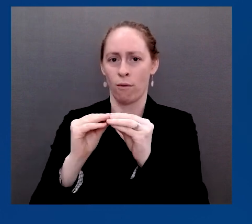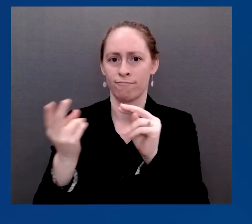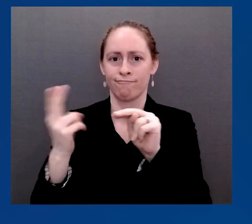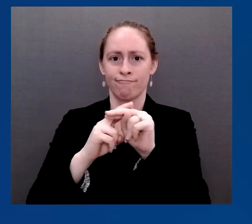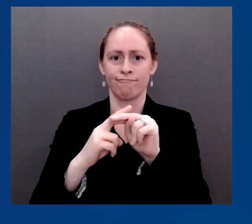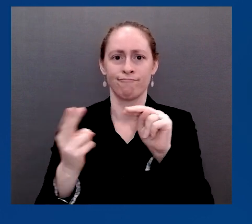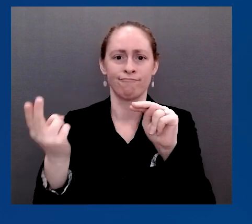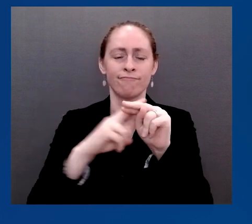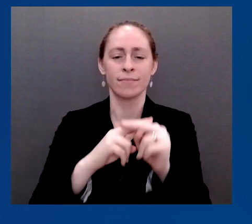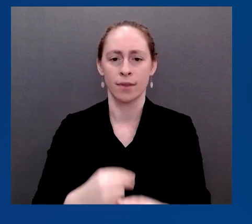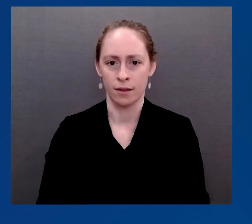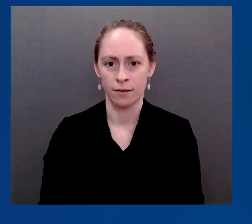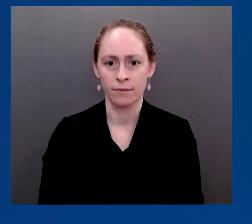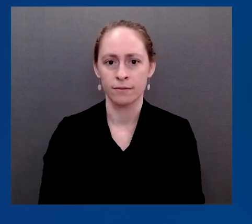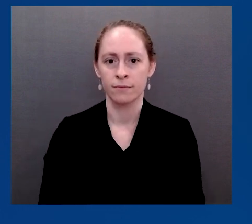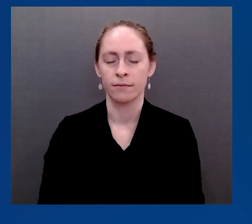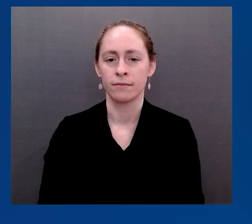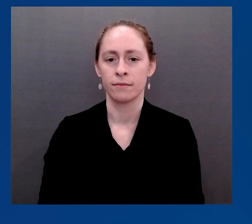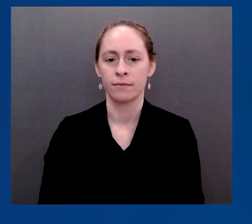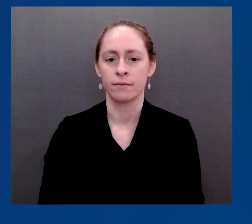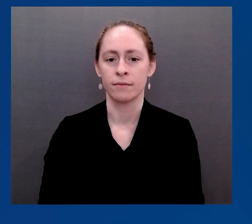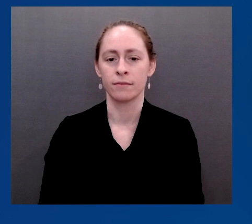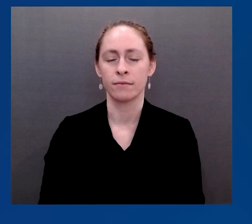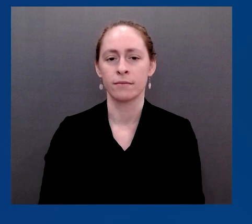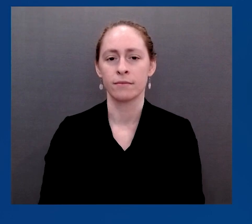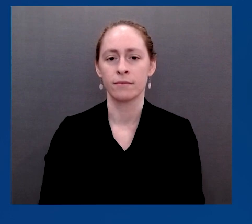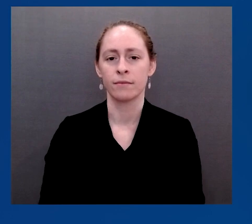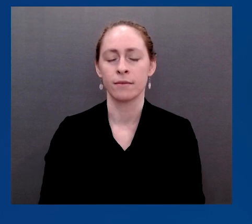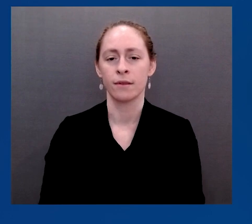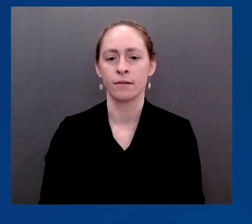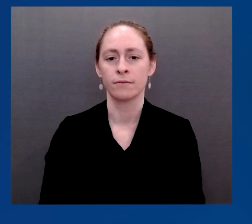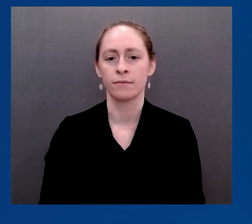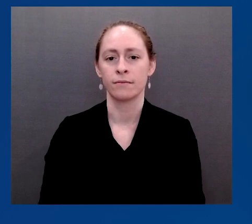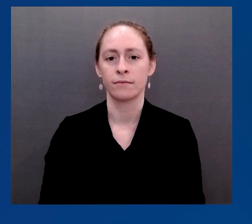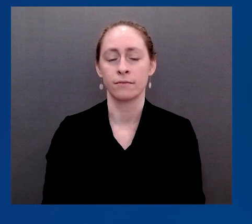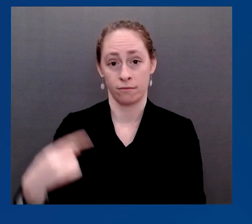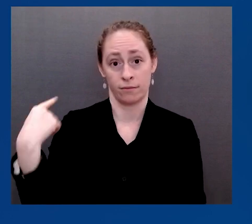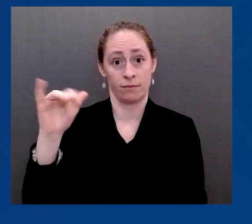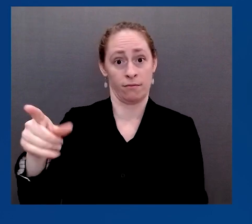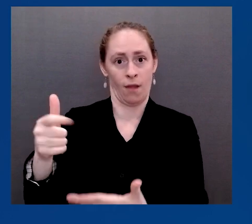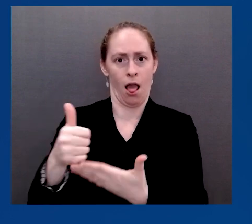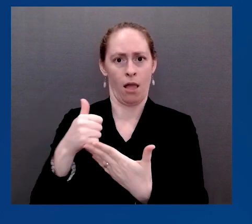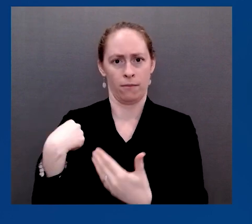can help us identify where the disease is spreading and how best to distribute resources.